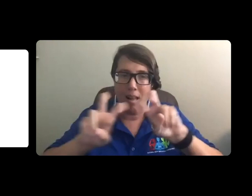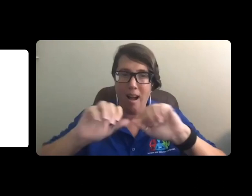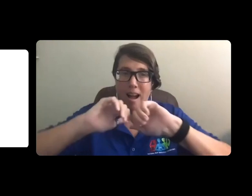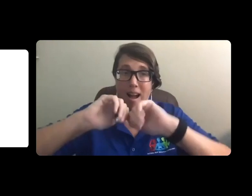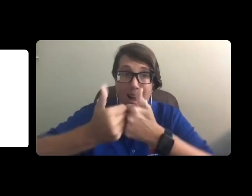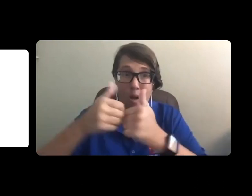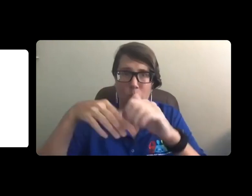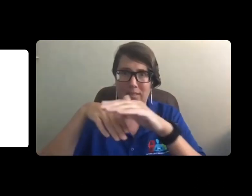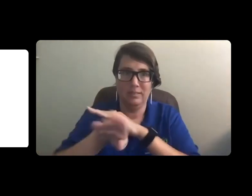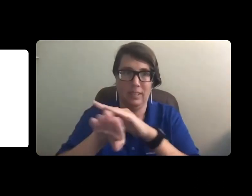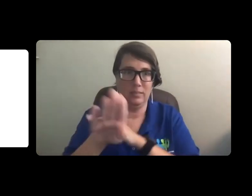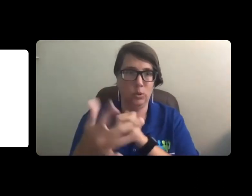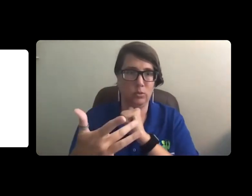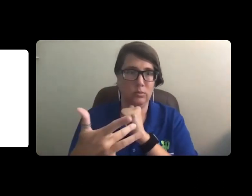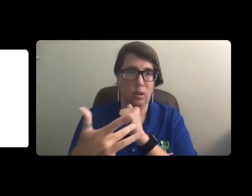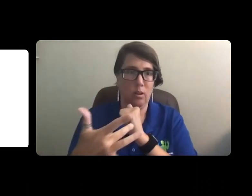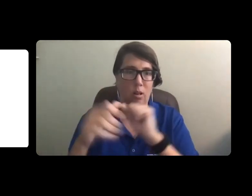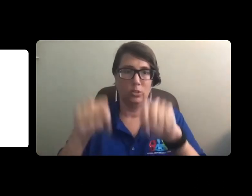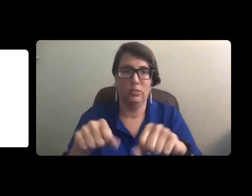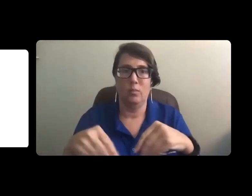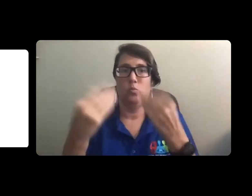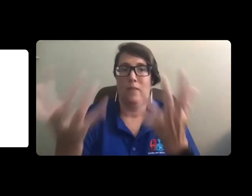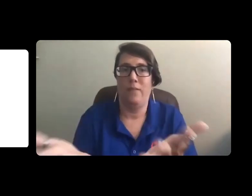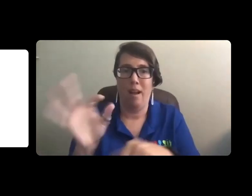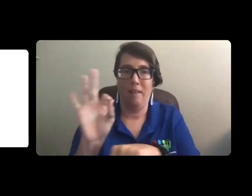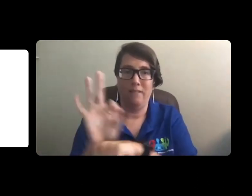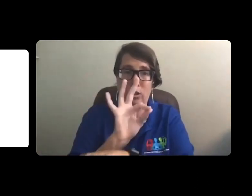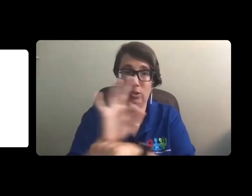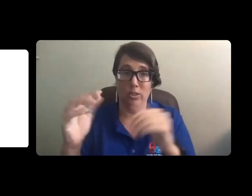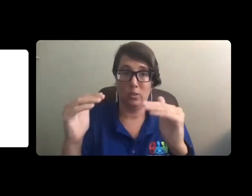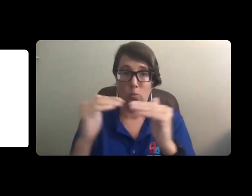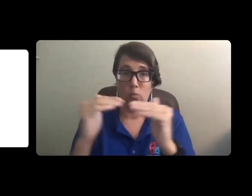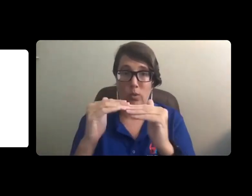and communication where deaf and hard-of-hearing students are concerned, and